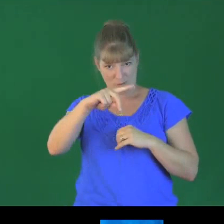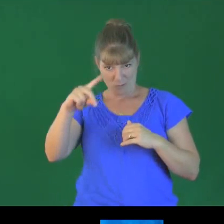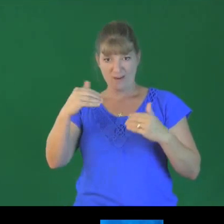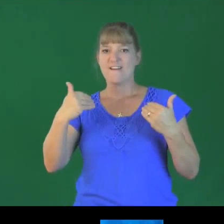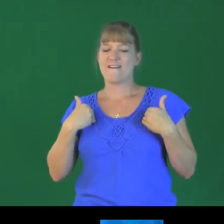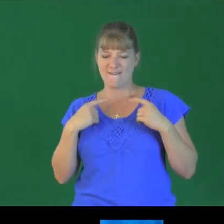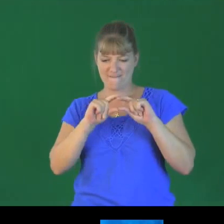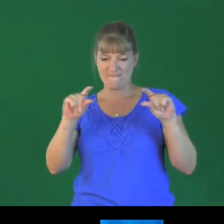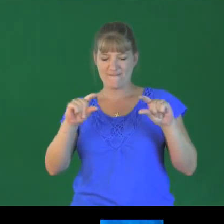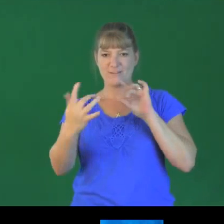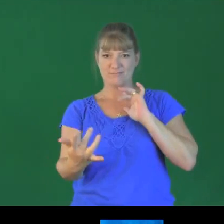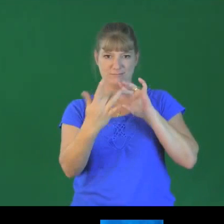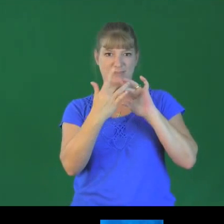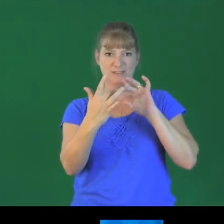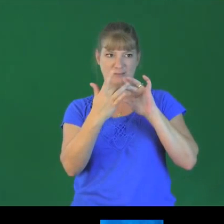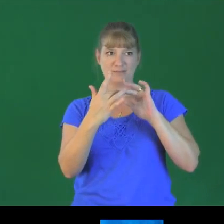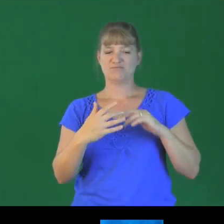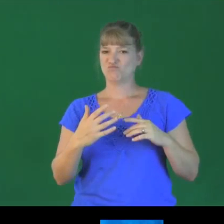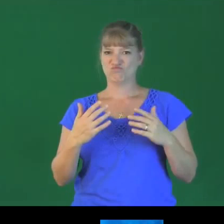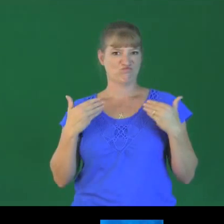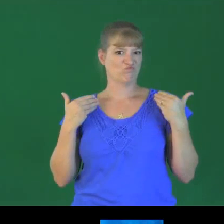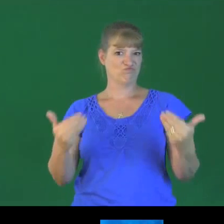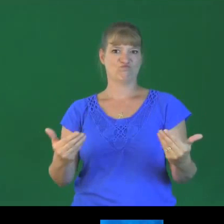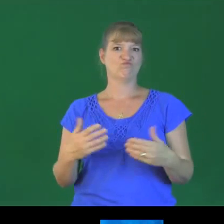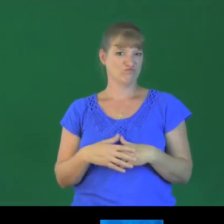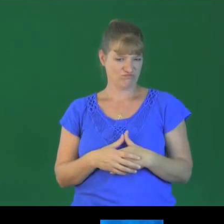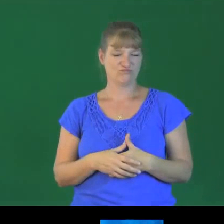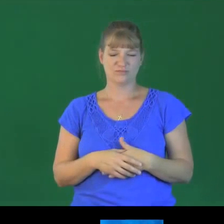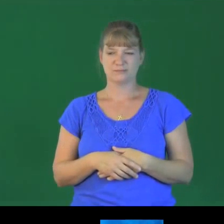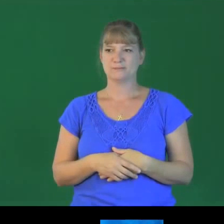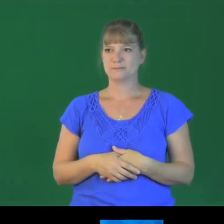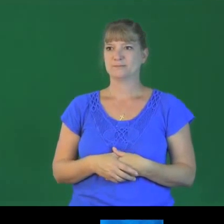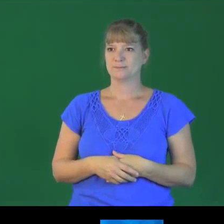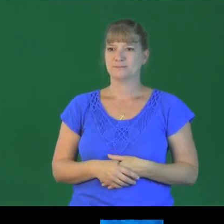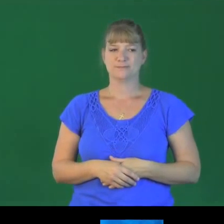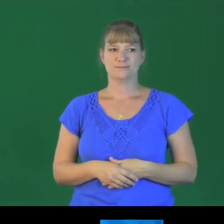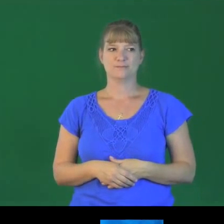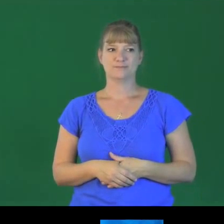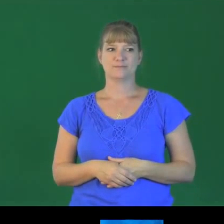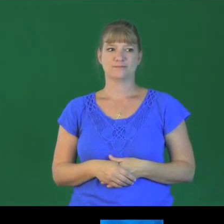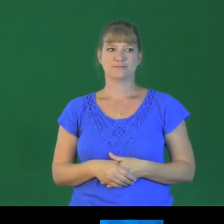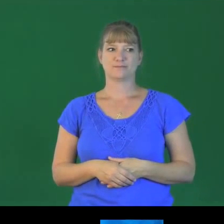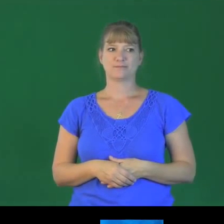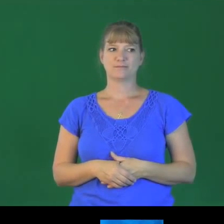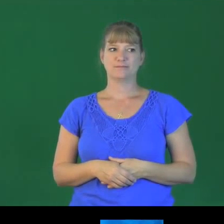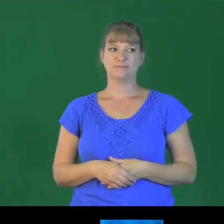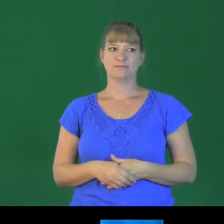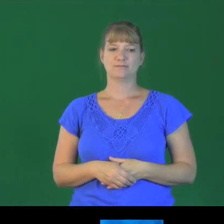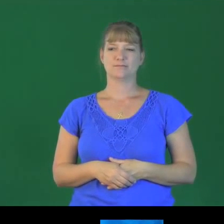If you need to contact me, feel free to do so.